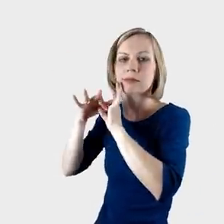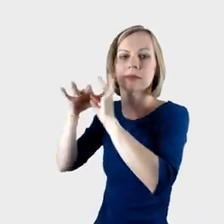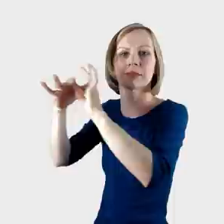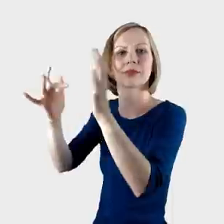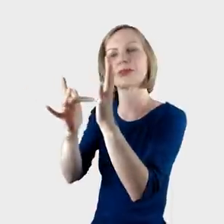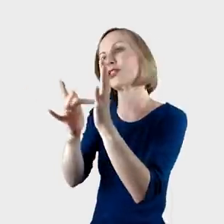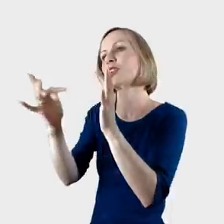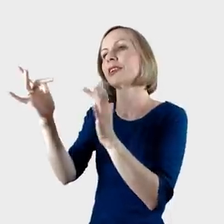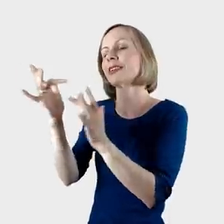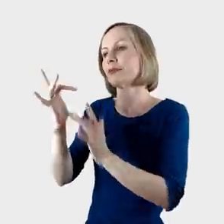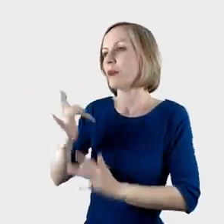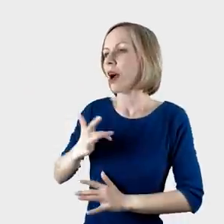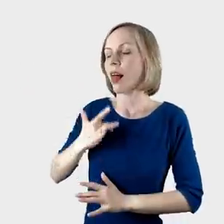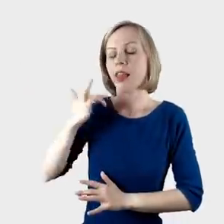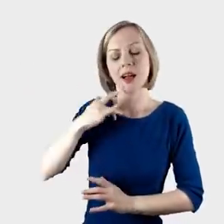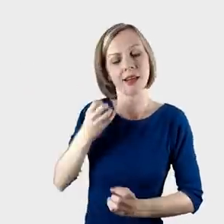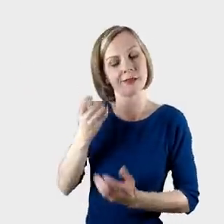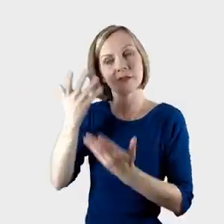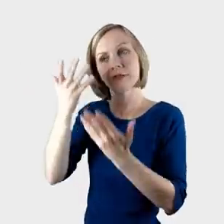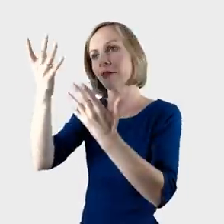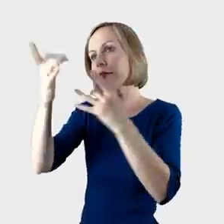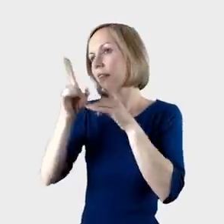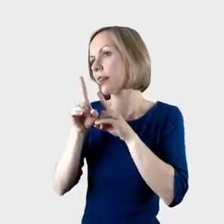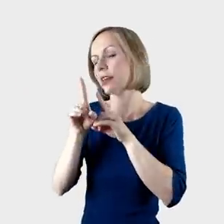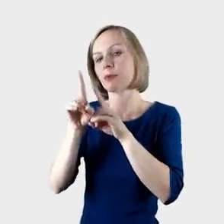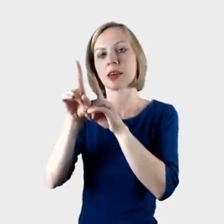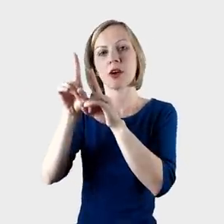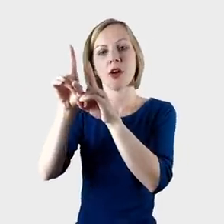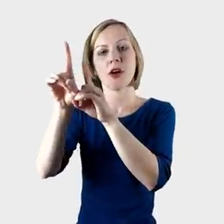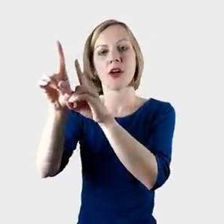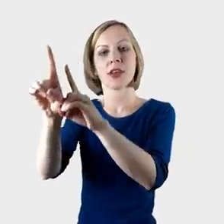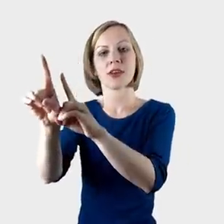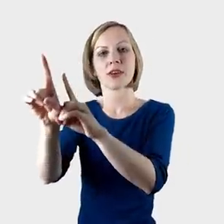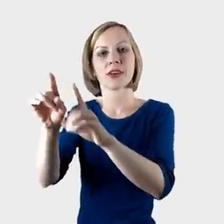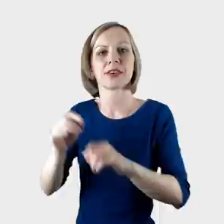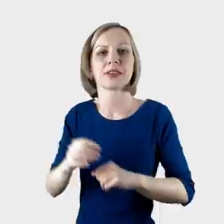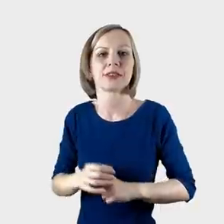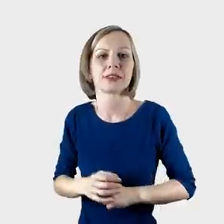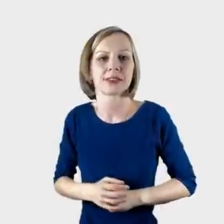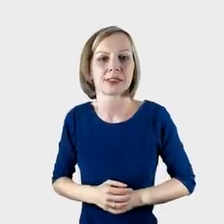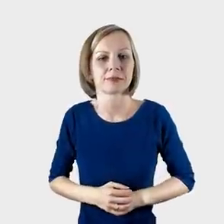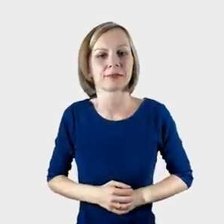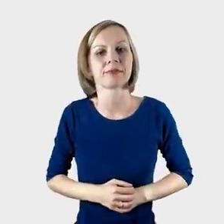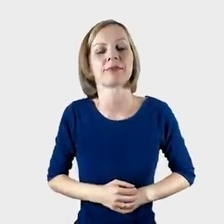Jesus, take my life and lead me on